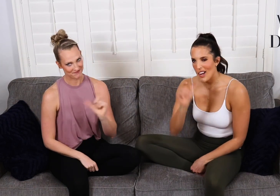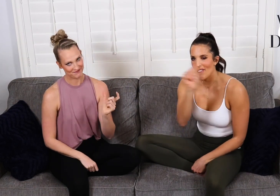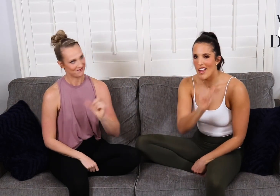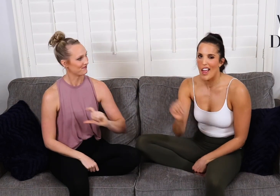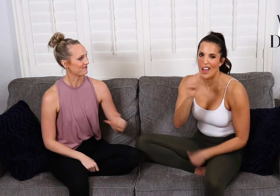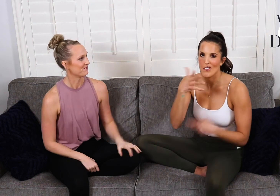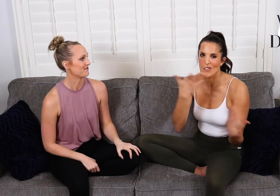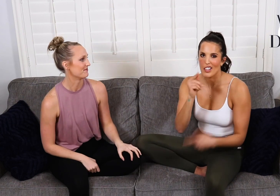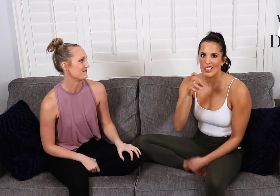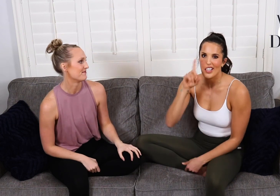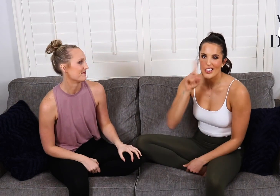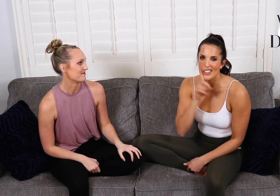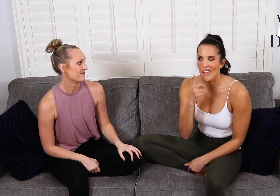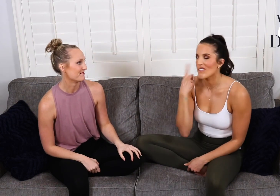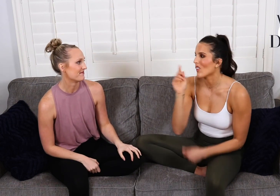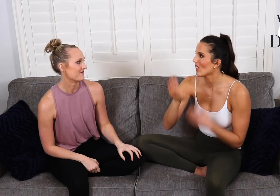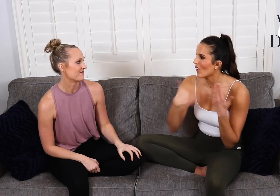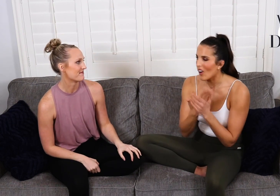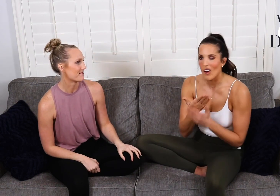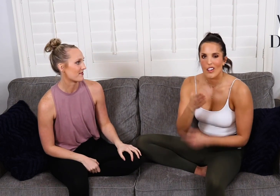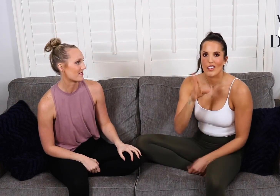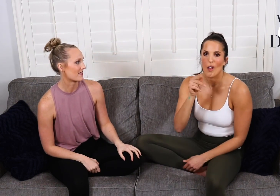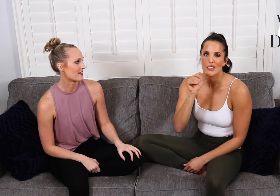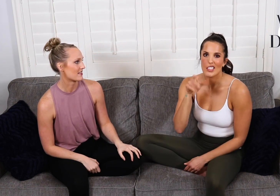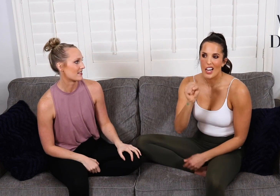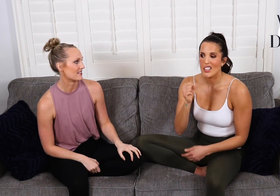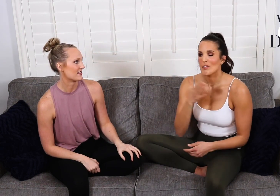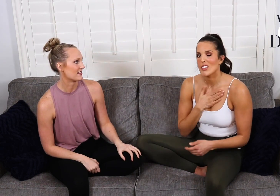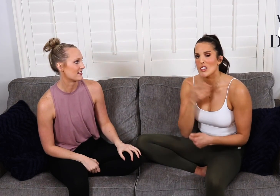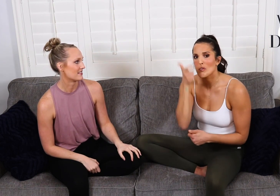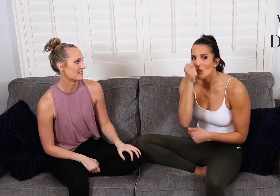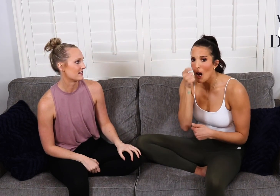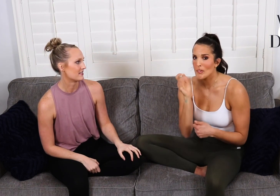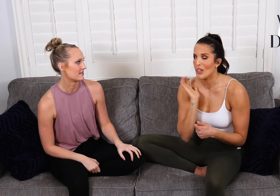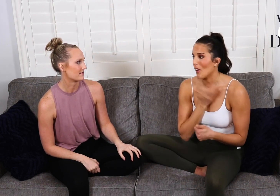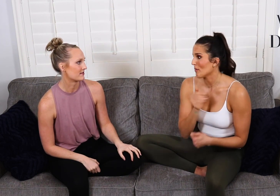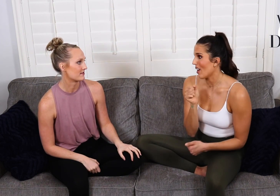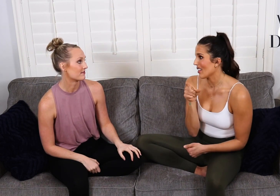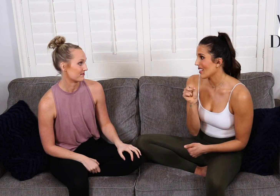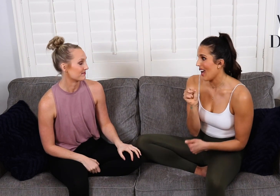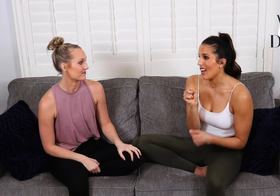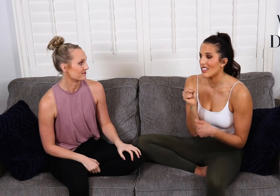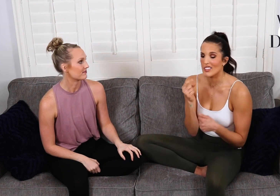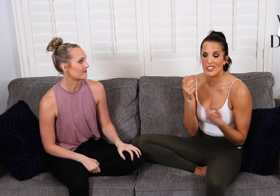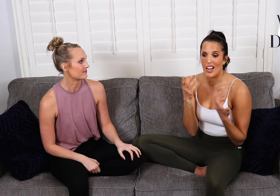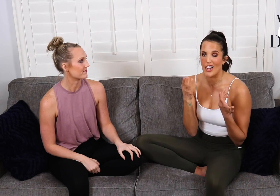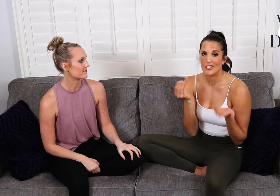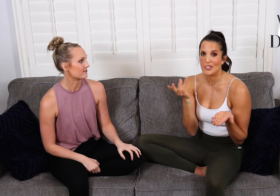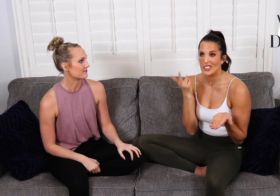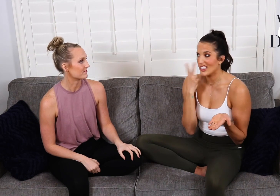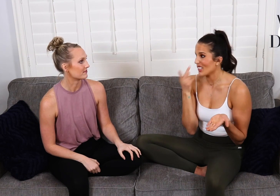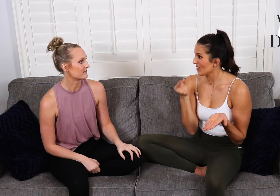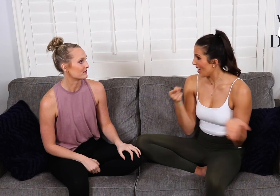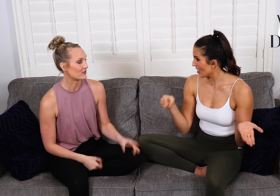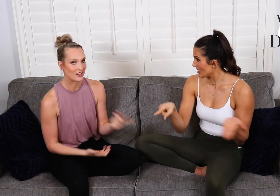@WhatTheDeaf for all the updates and please subscribe to our podcast and we'll see you next week!